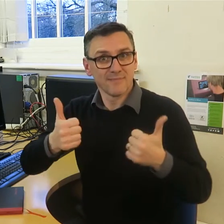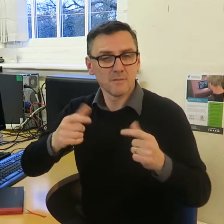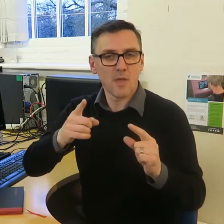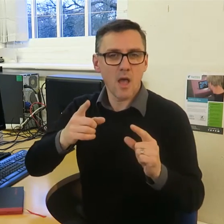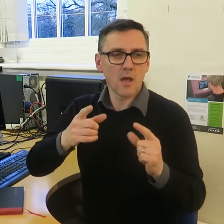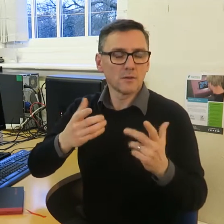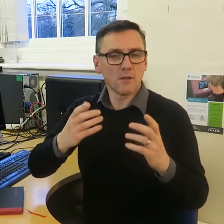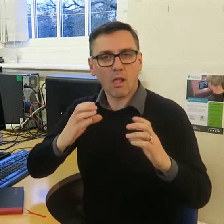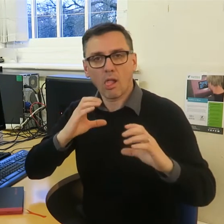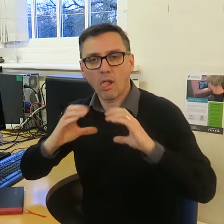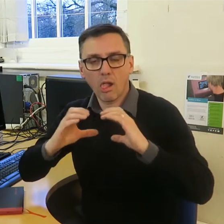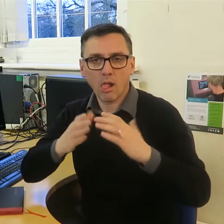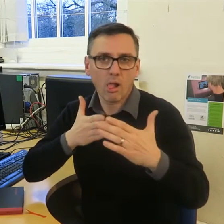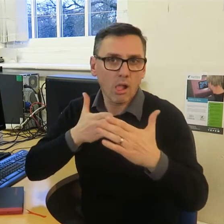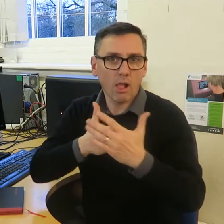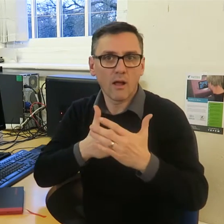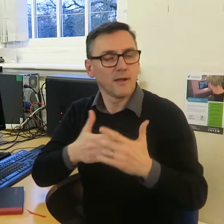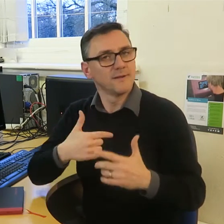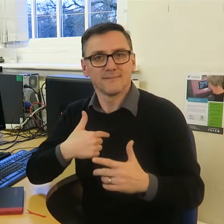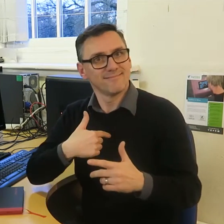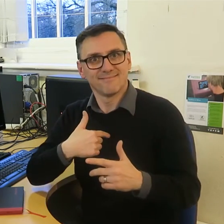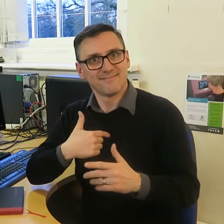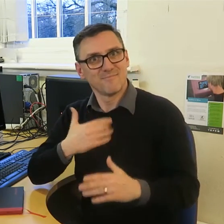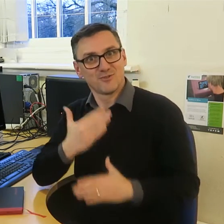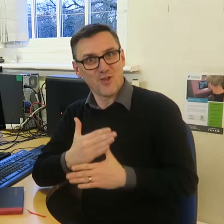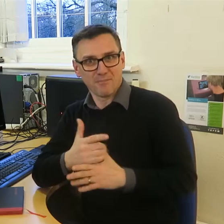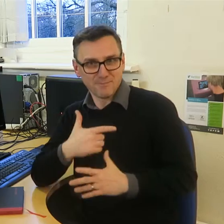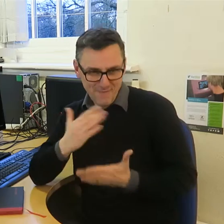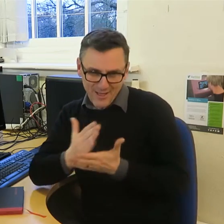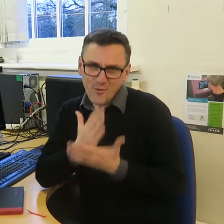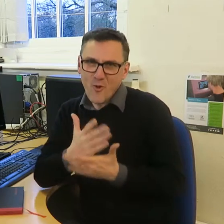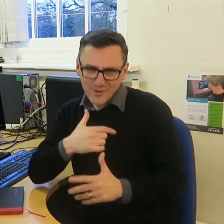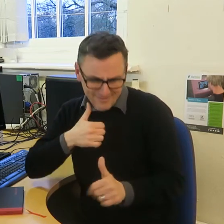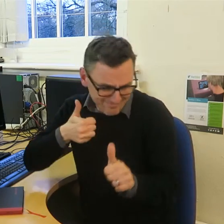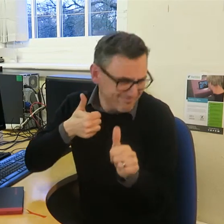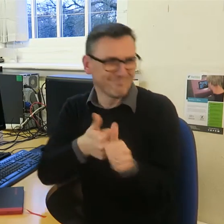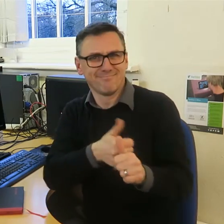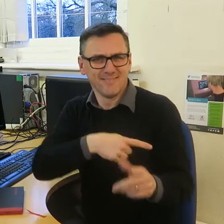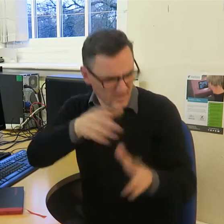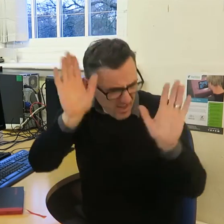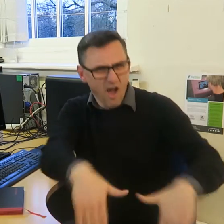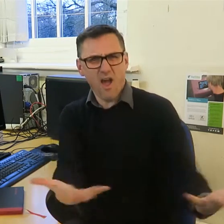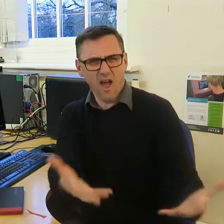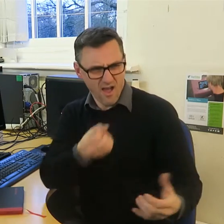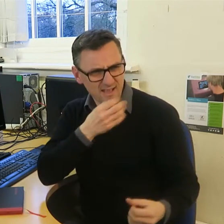If a Deaf person is in employment, but is struggling in their work place, then I am there to support them.